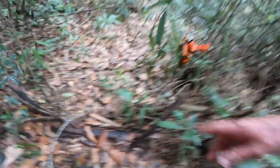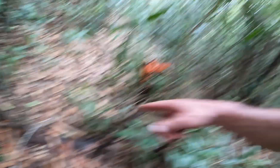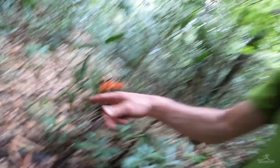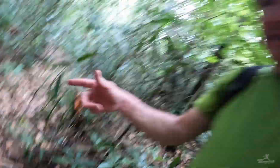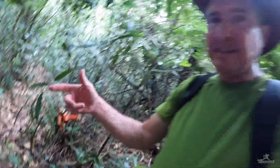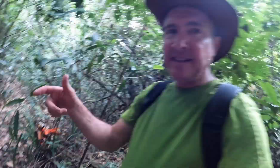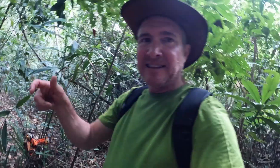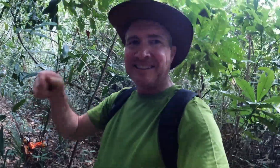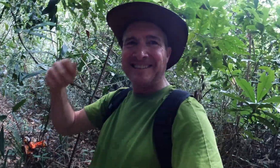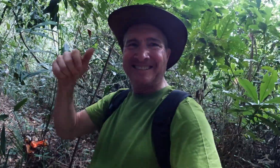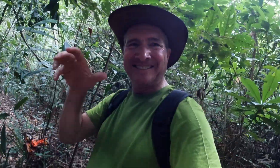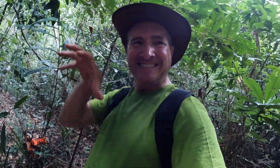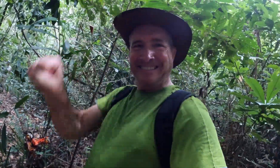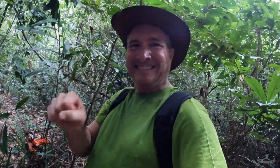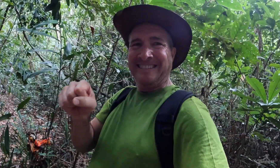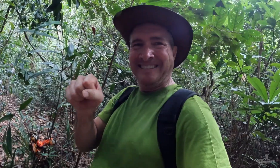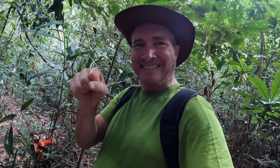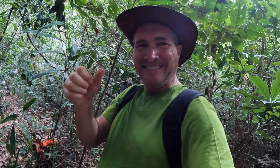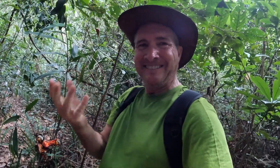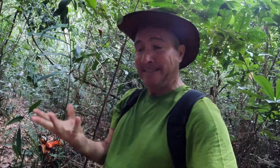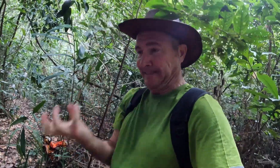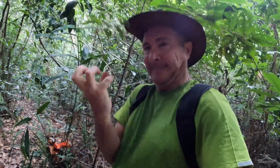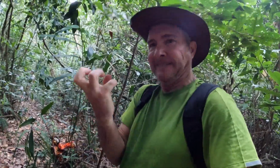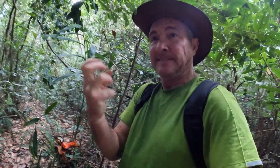This indicates a trap.